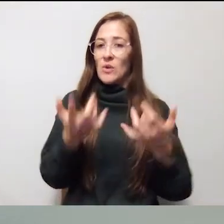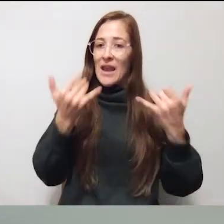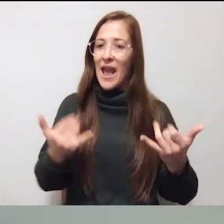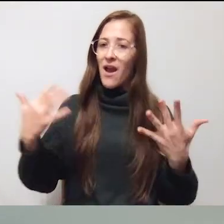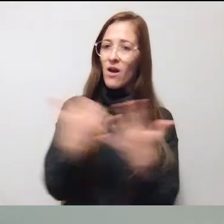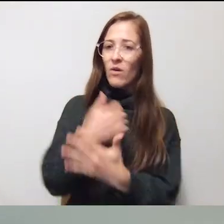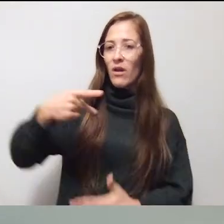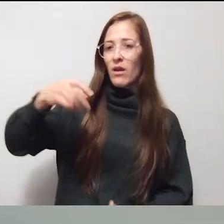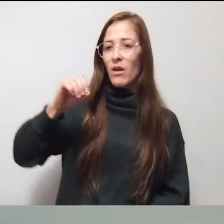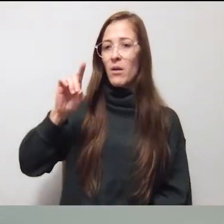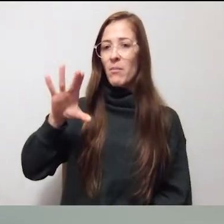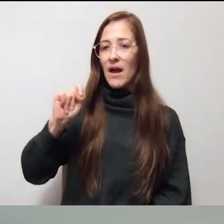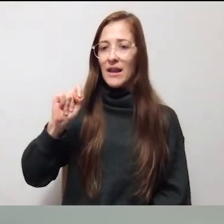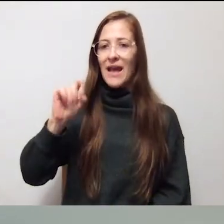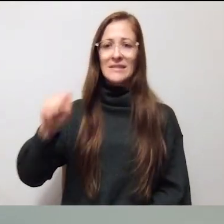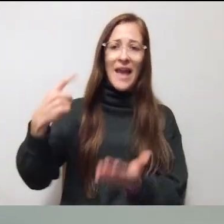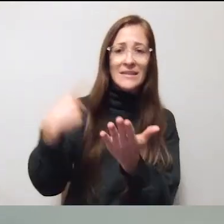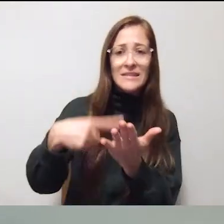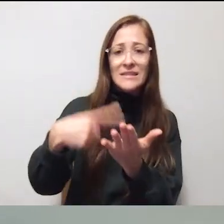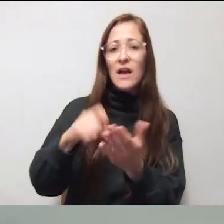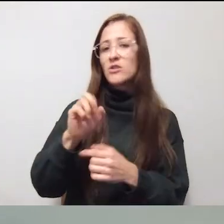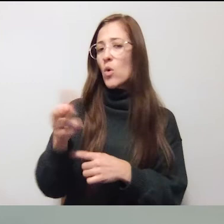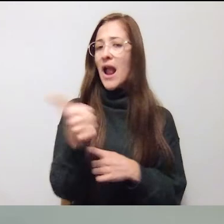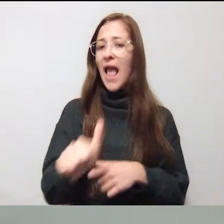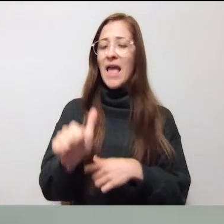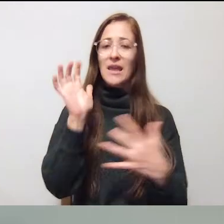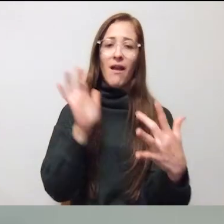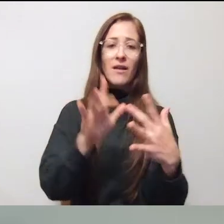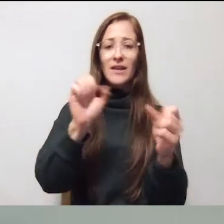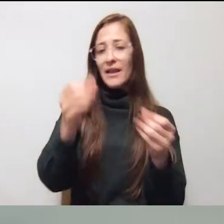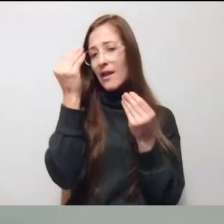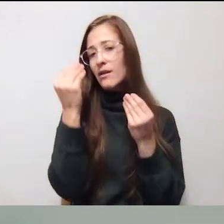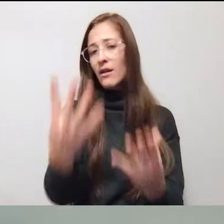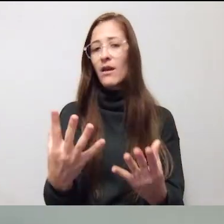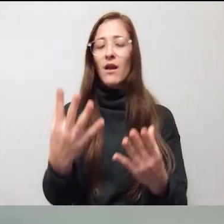anything we can talk about or any contact that we can give the audience to let them know